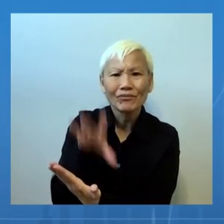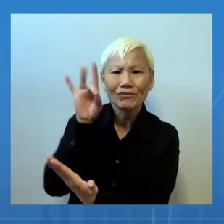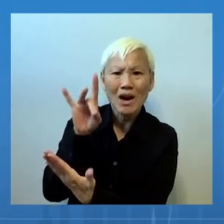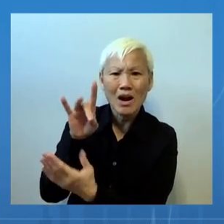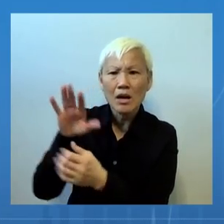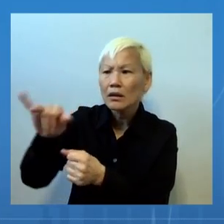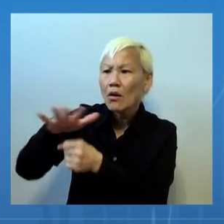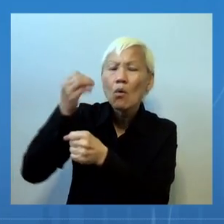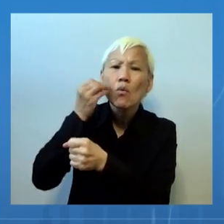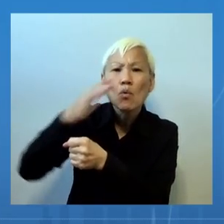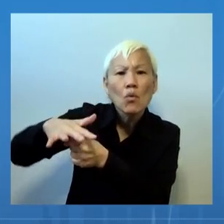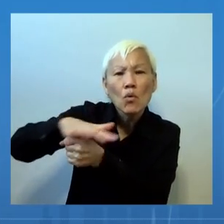and schedule an appointment.